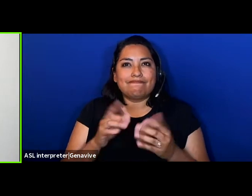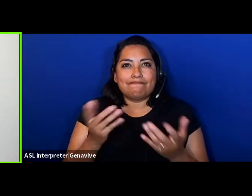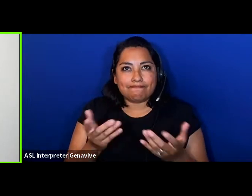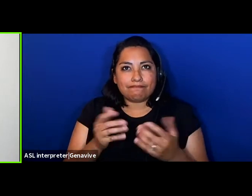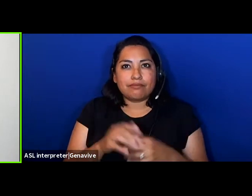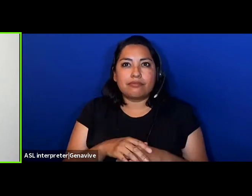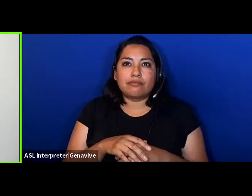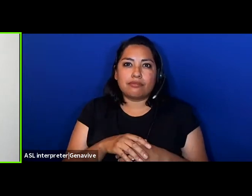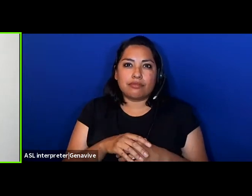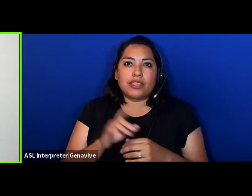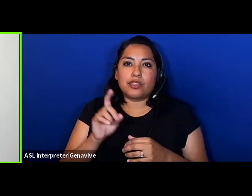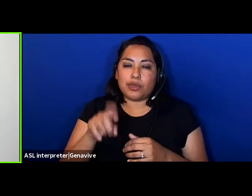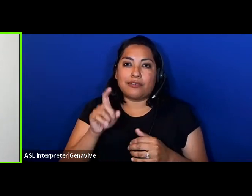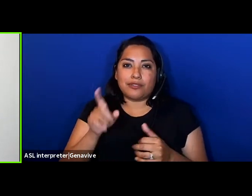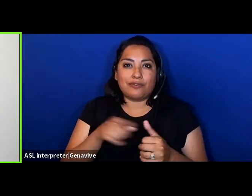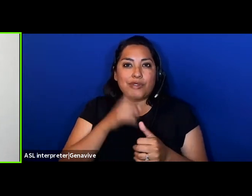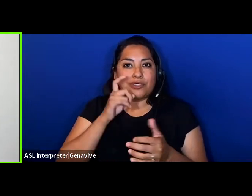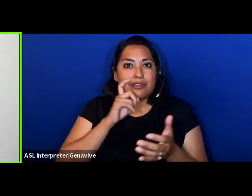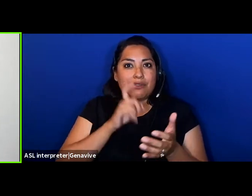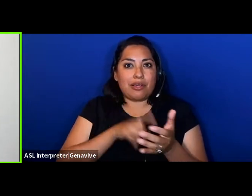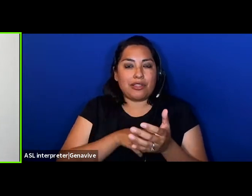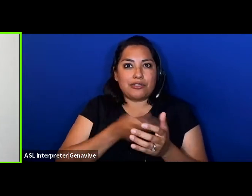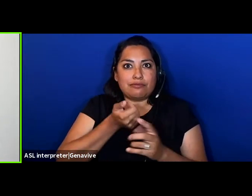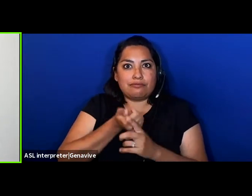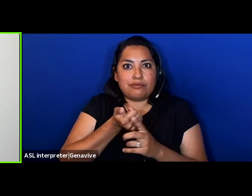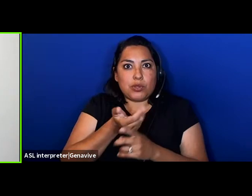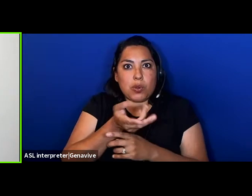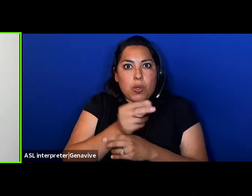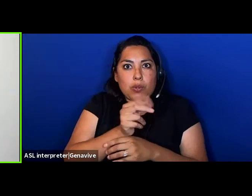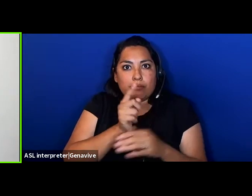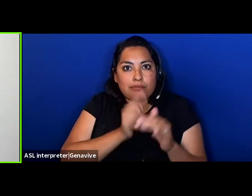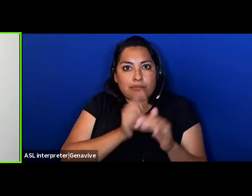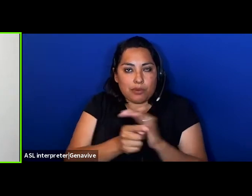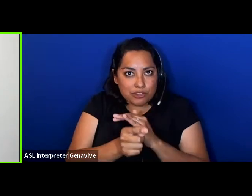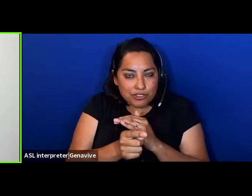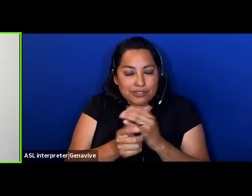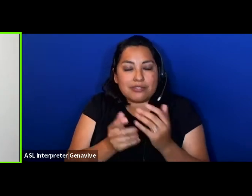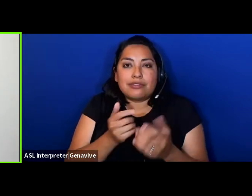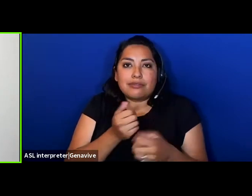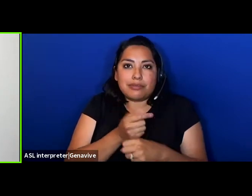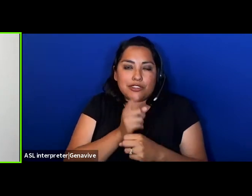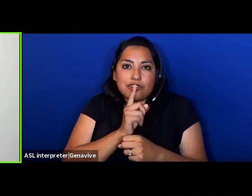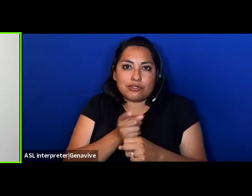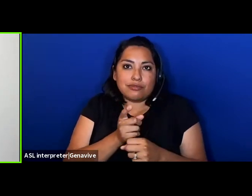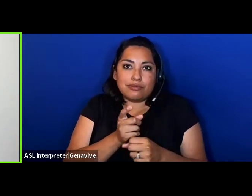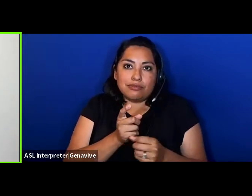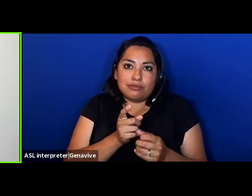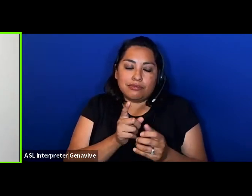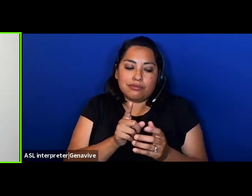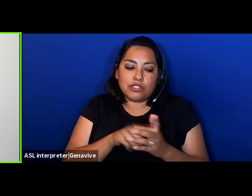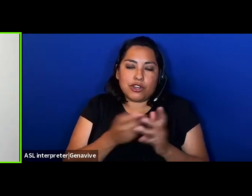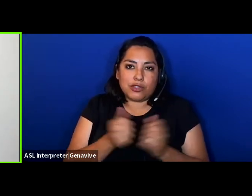starts with you, often, and kind of modeling that. I will say that modeling